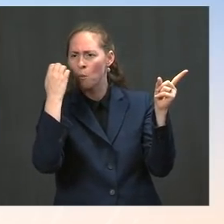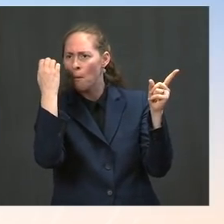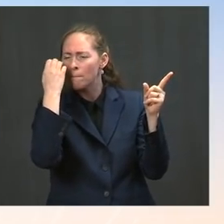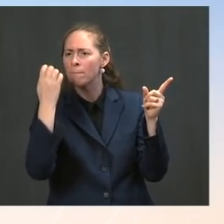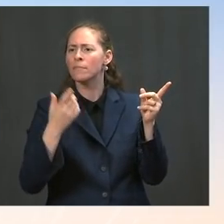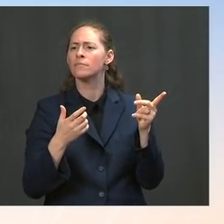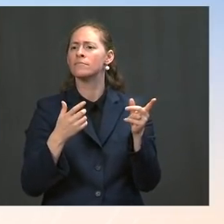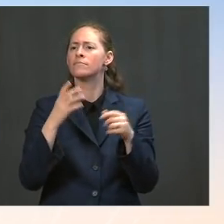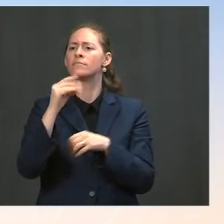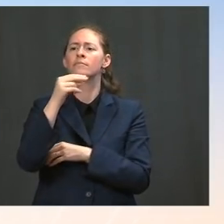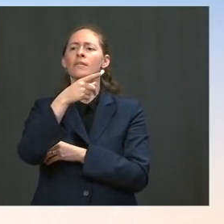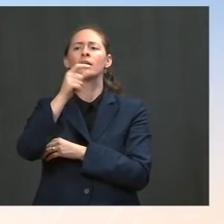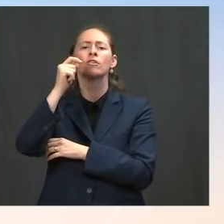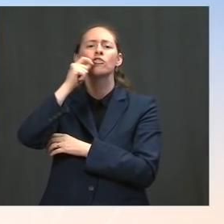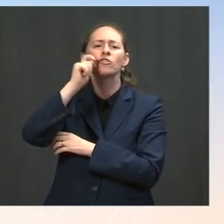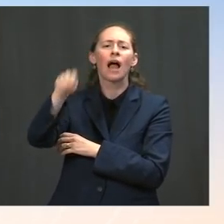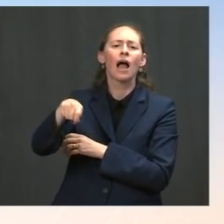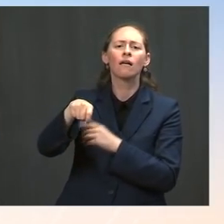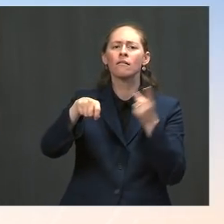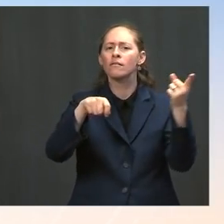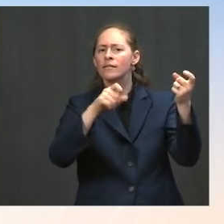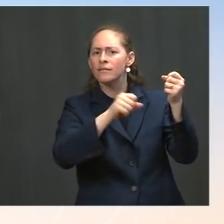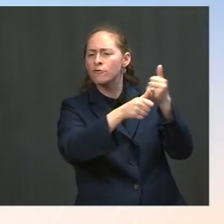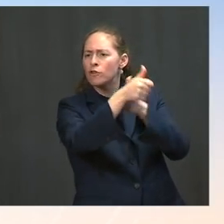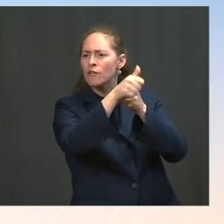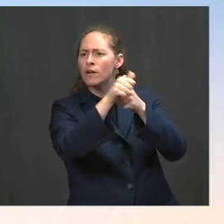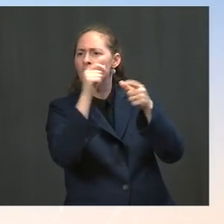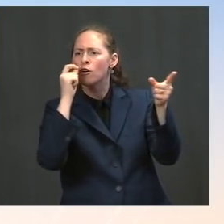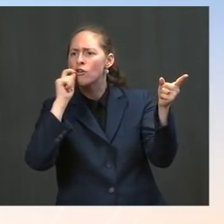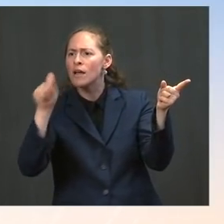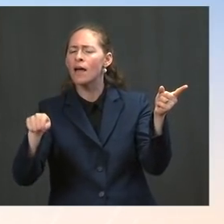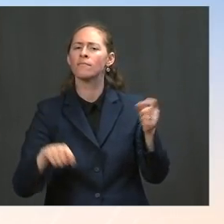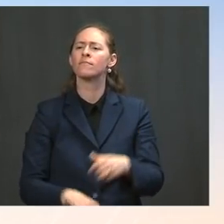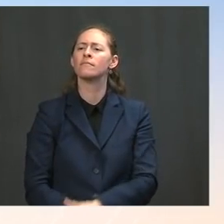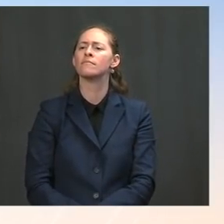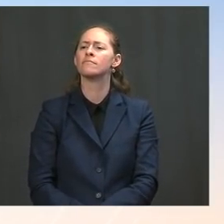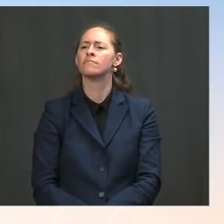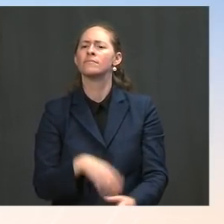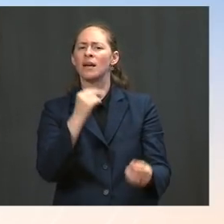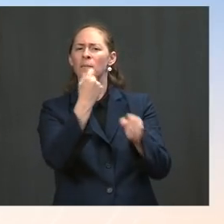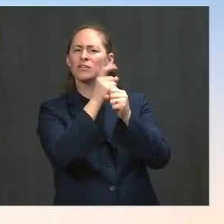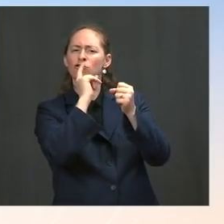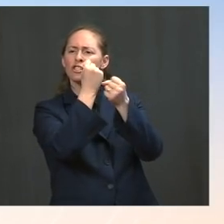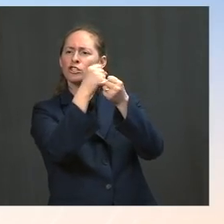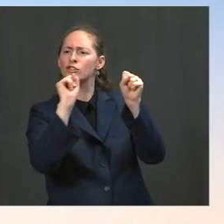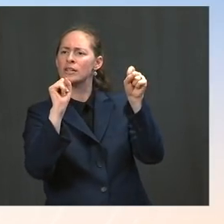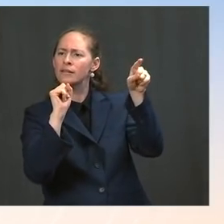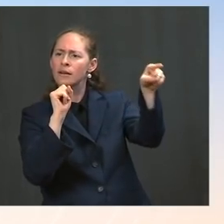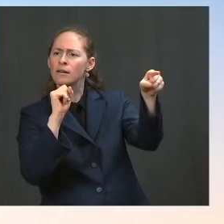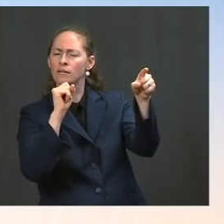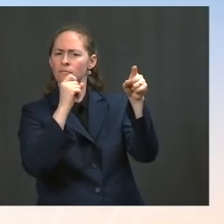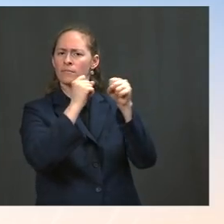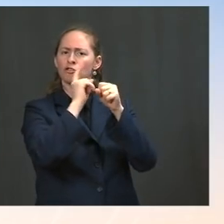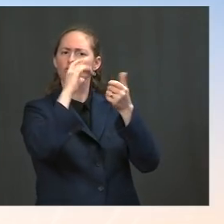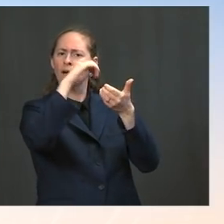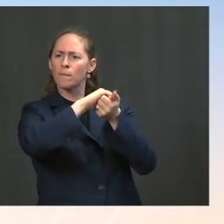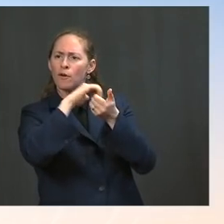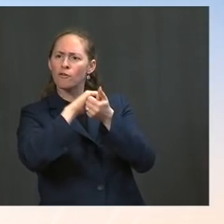allies and partners; and that he and -- had directed his team to work with her team to see how we can address those concerns,